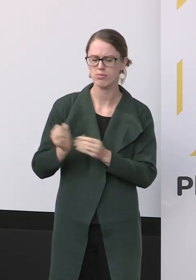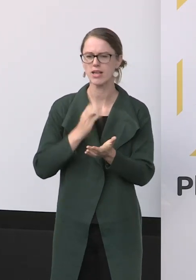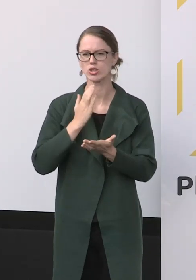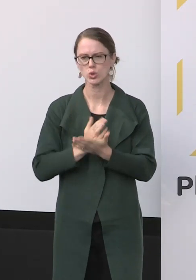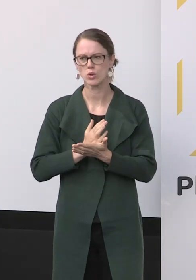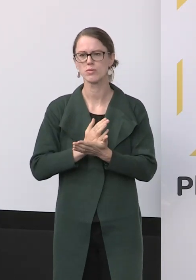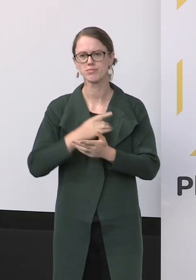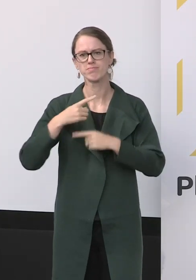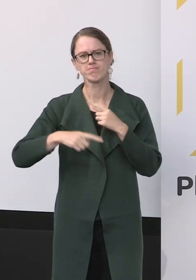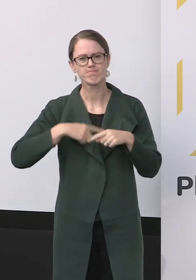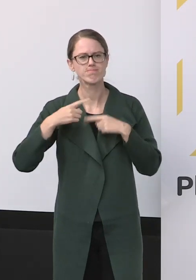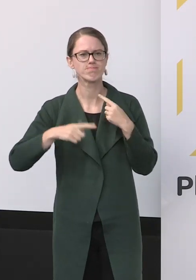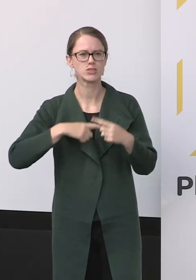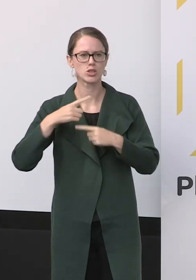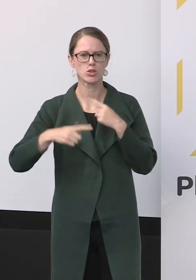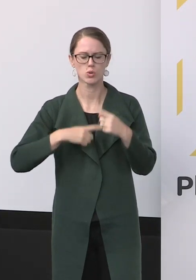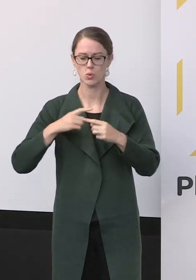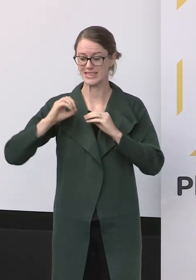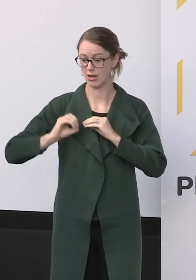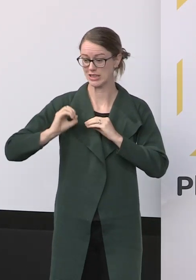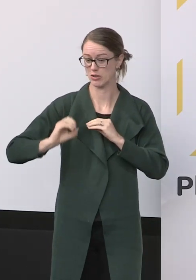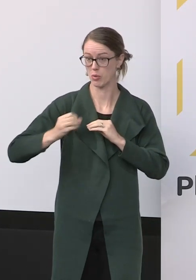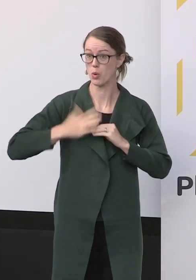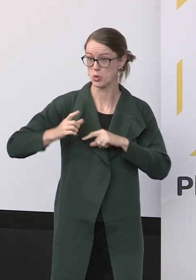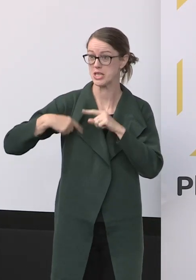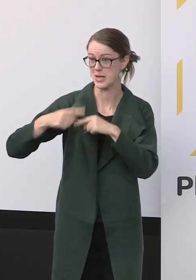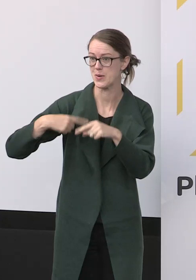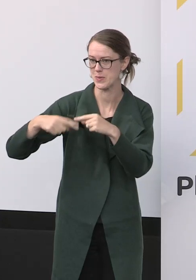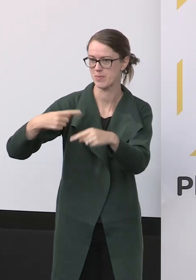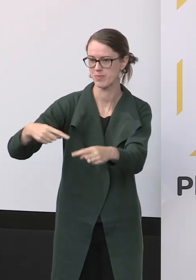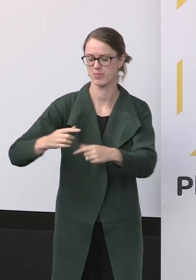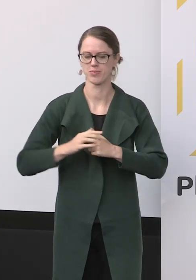months from now on. So we need to continue the hard work